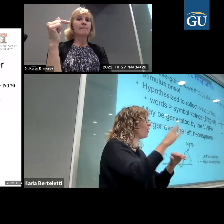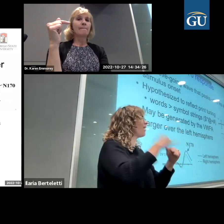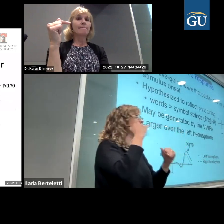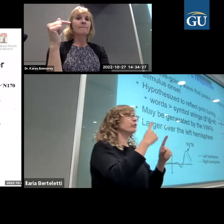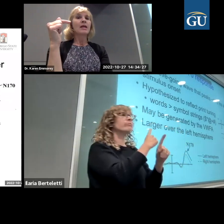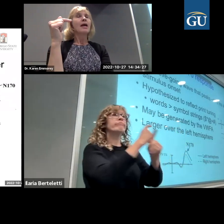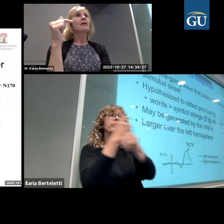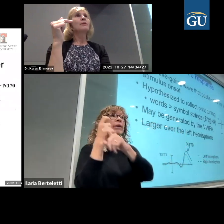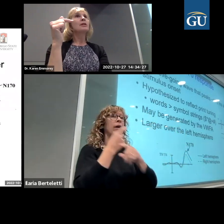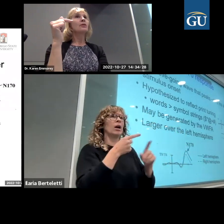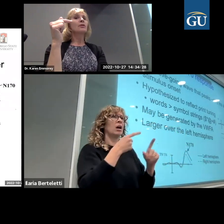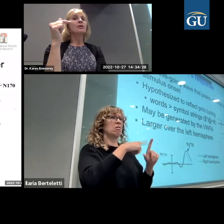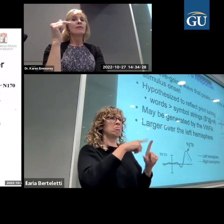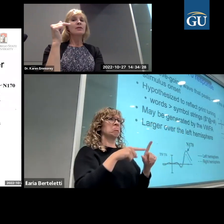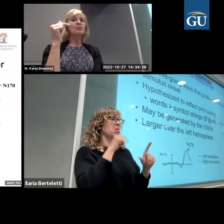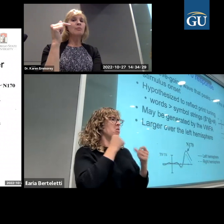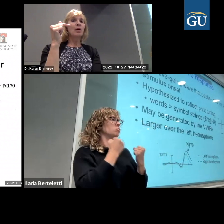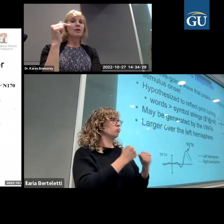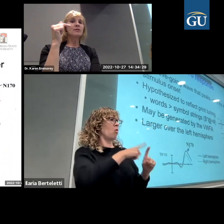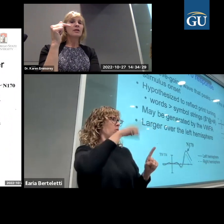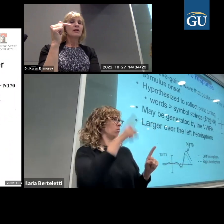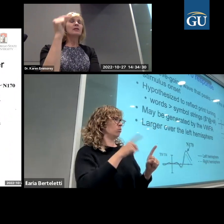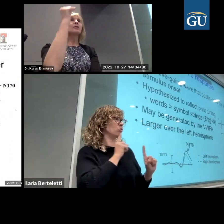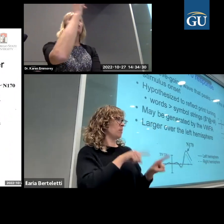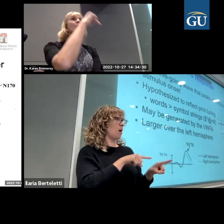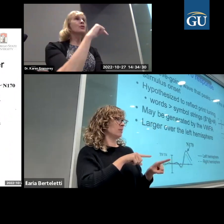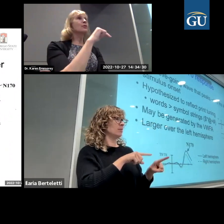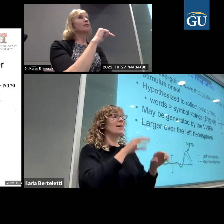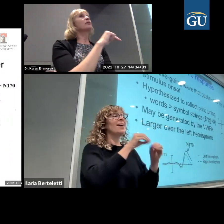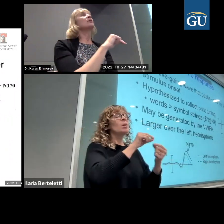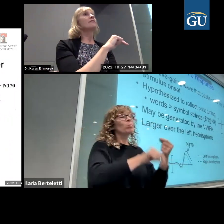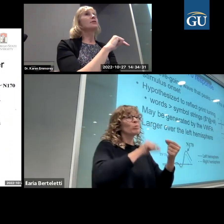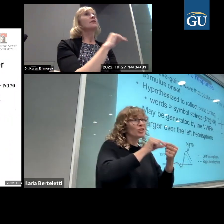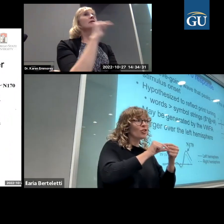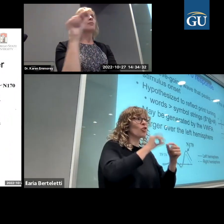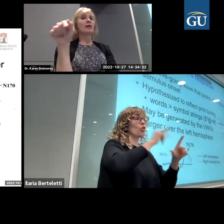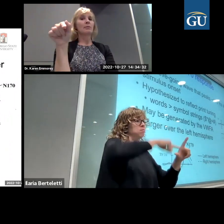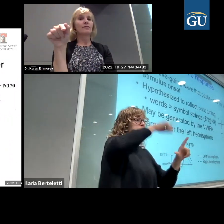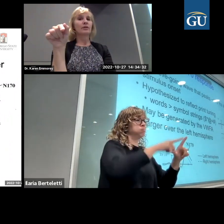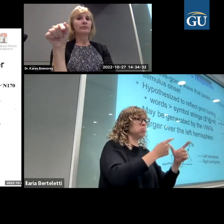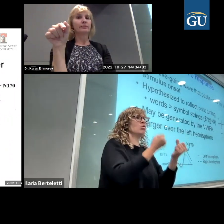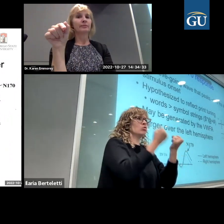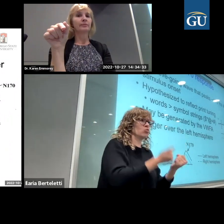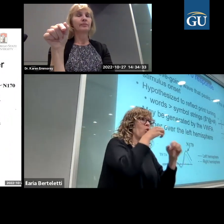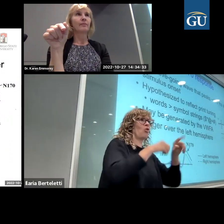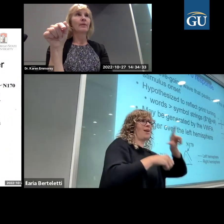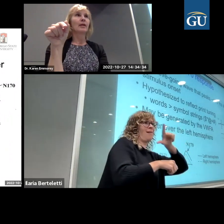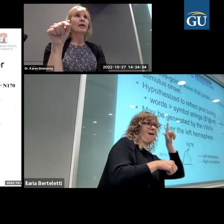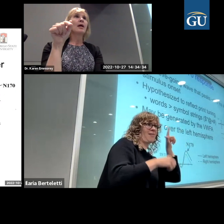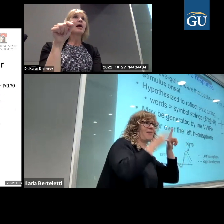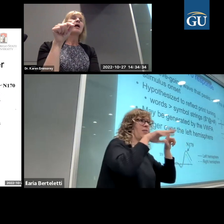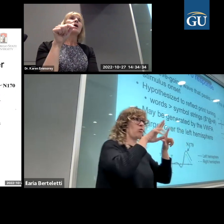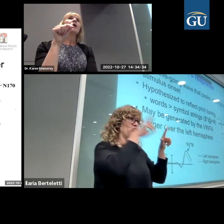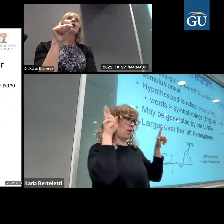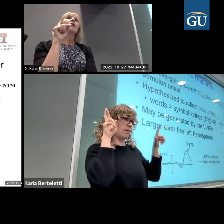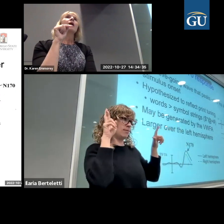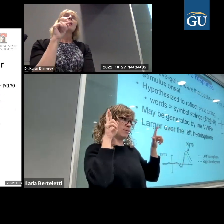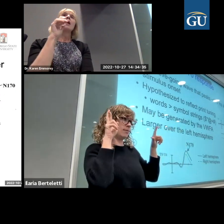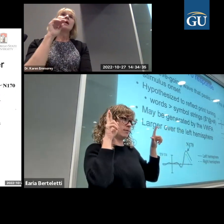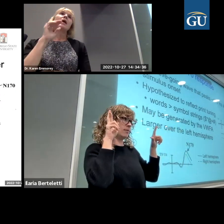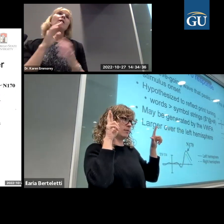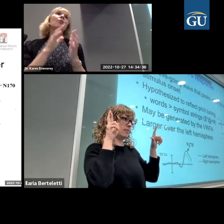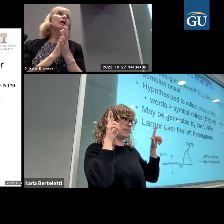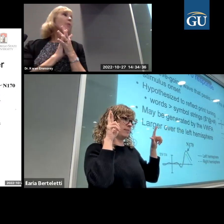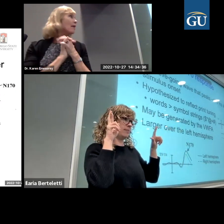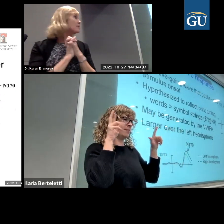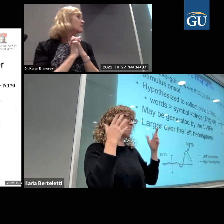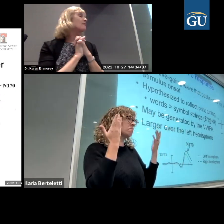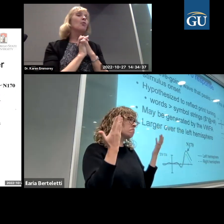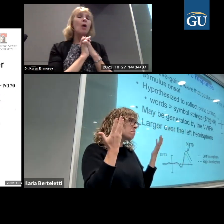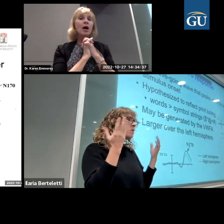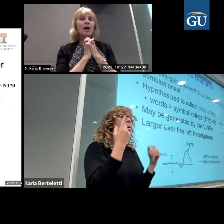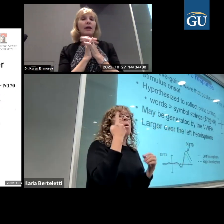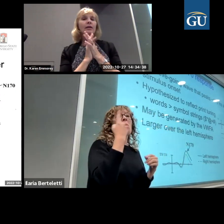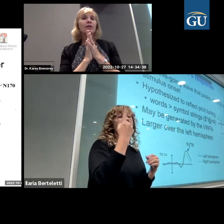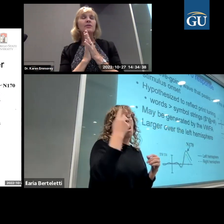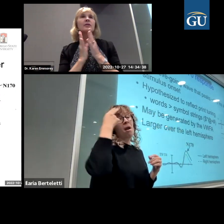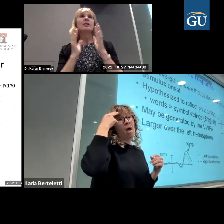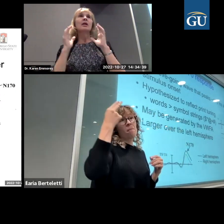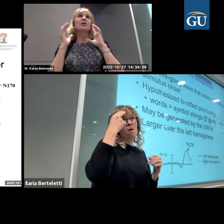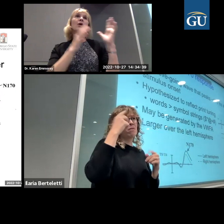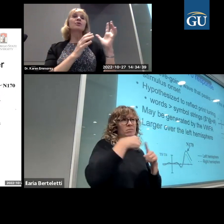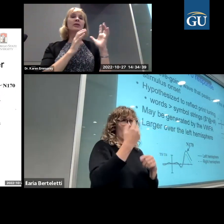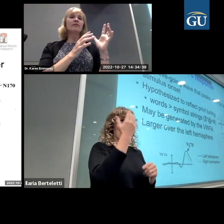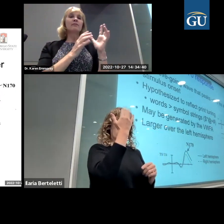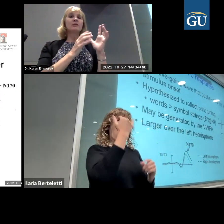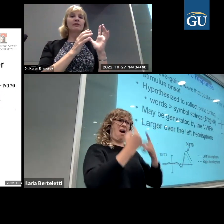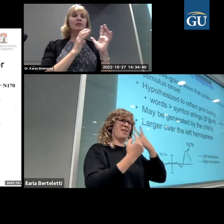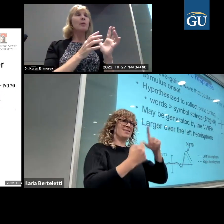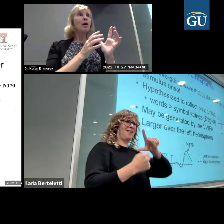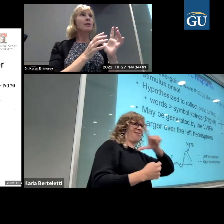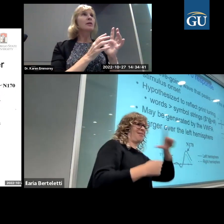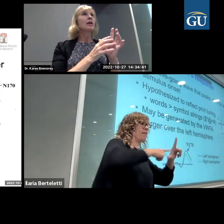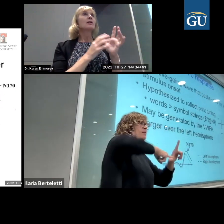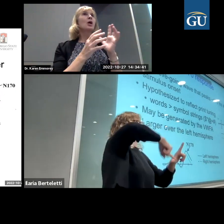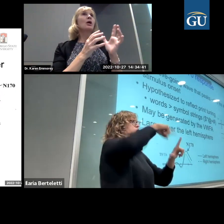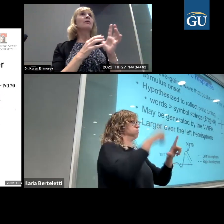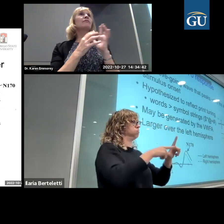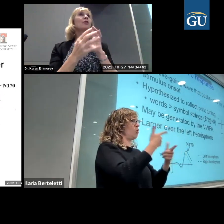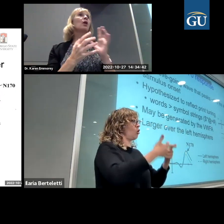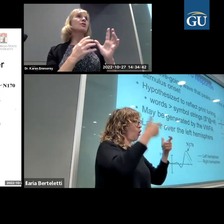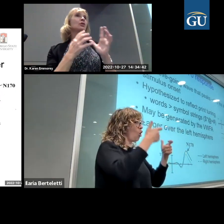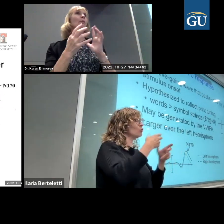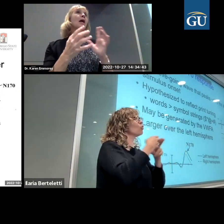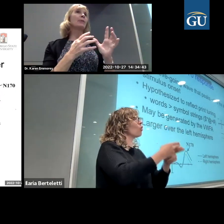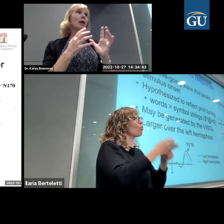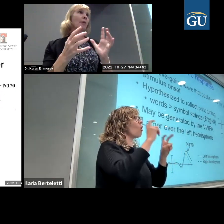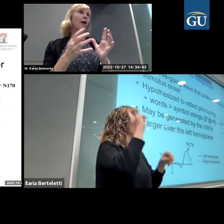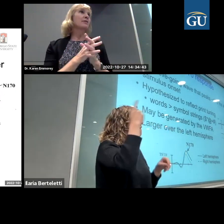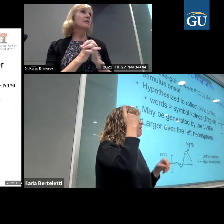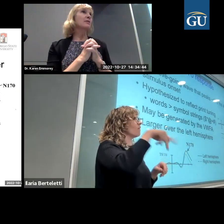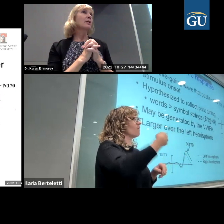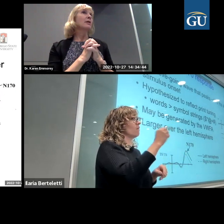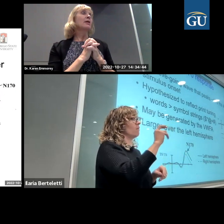One hypothesis for why? You see a larger left hemisphere response is called the Phonological mapping hypothesis. The idea that it's larger over the left hemisphere, because um, the print areas are being connected to auditory phonological processing,